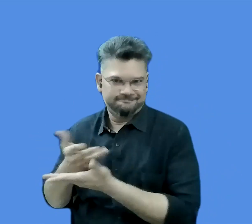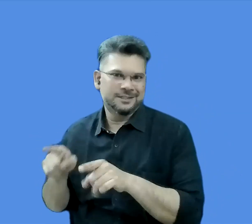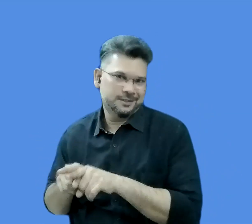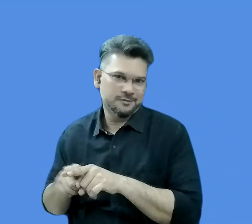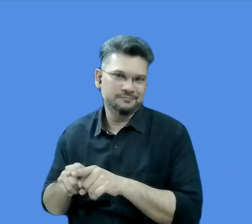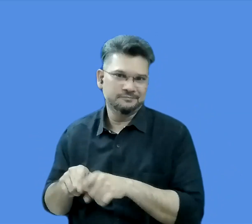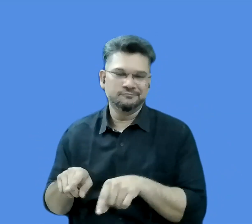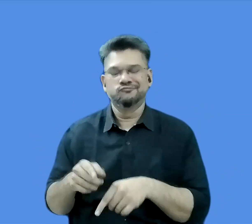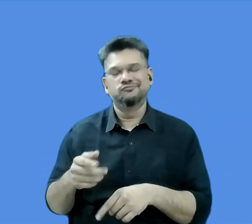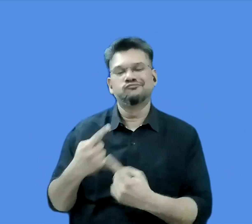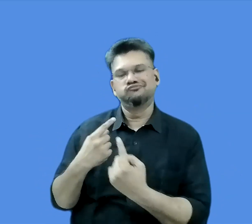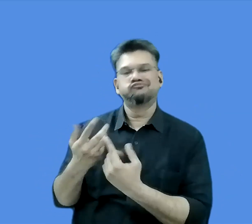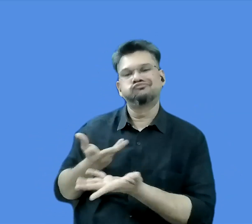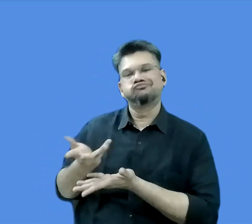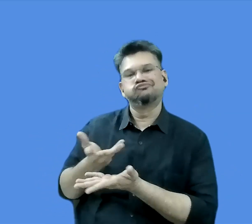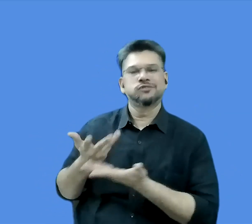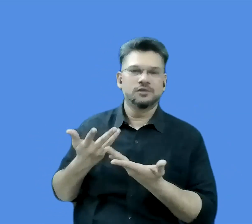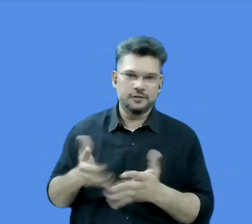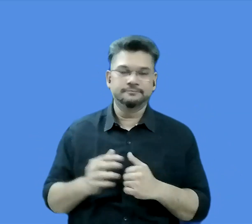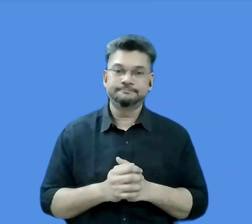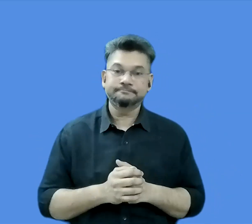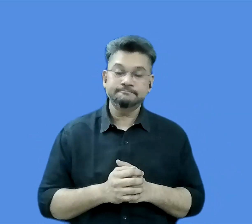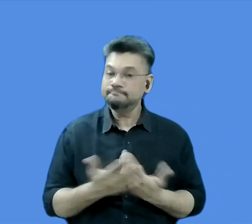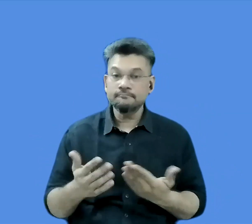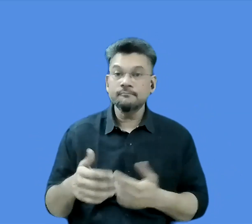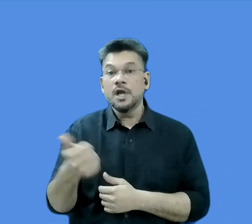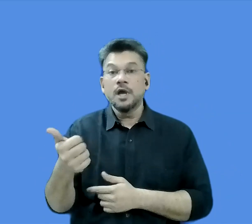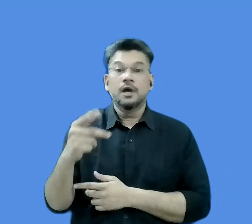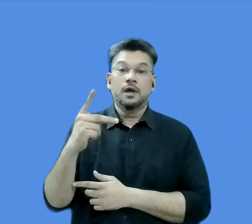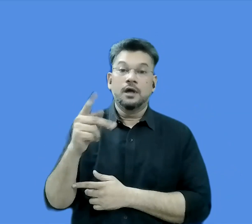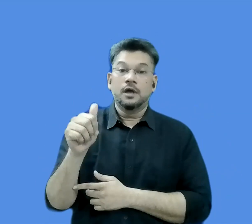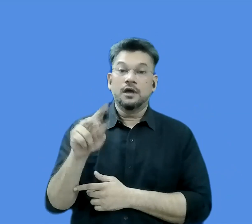, for example, Disability Reference Group, working with OPD, as UNICEF is cochairing that. This is part.